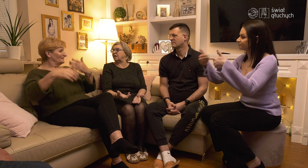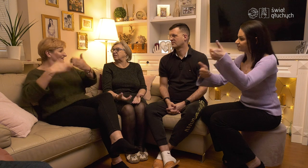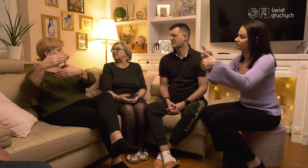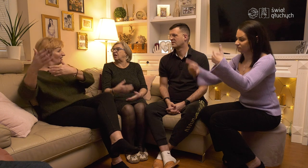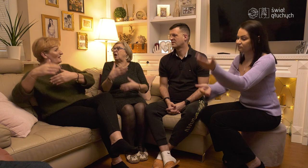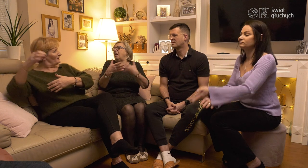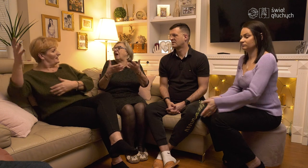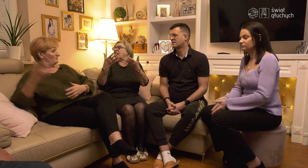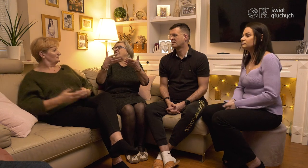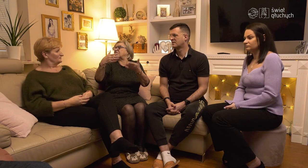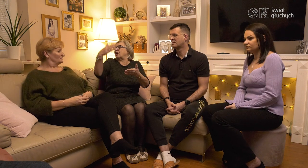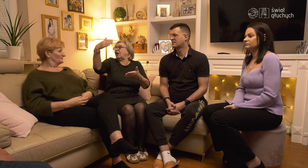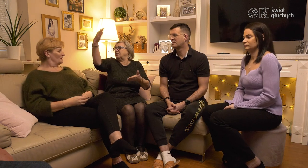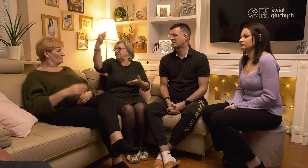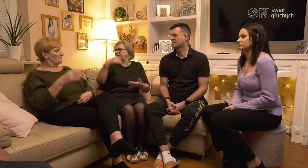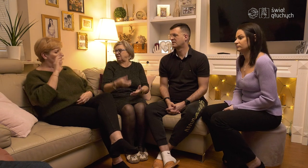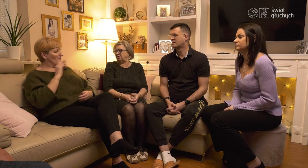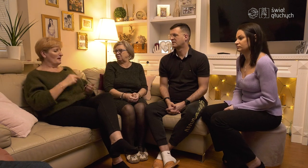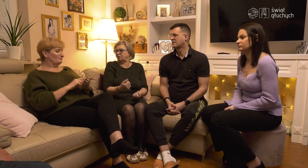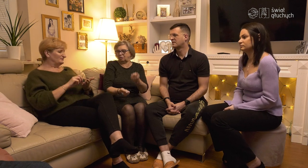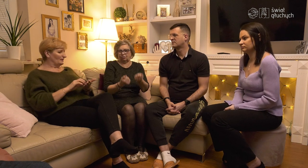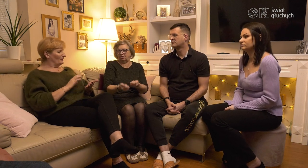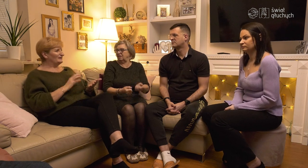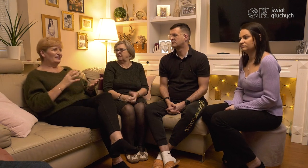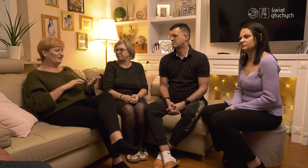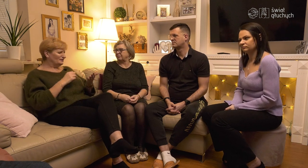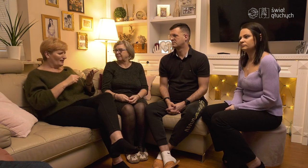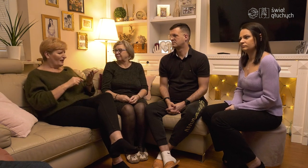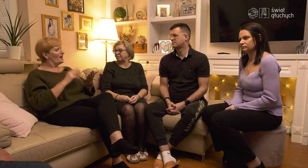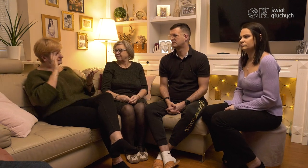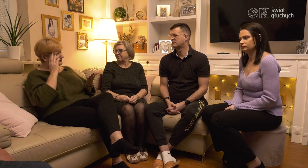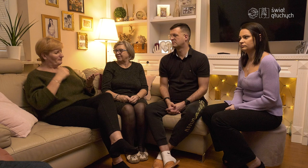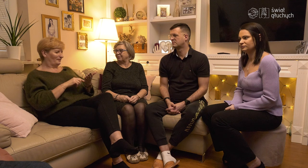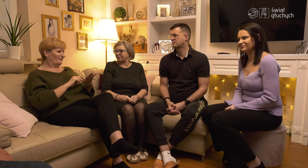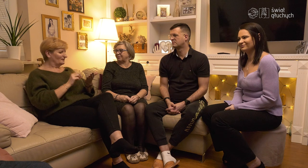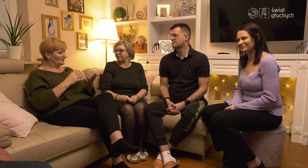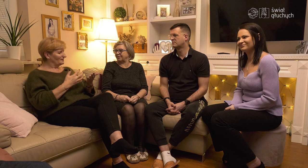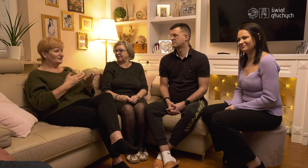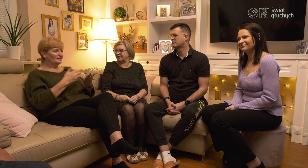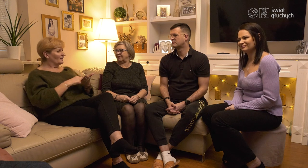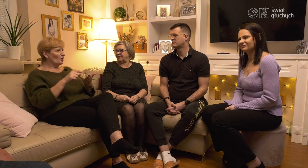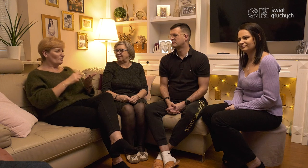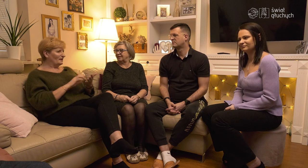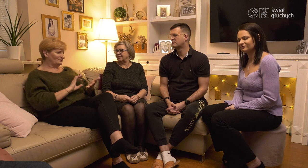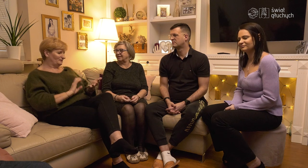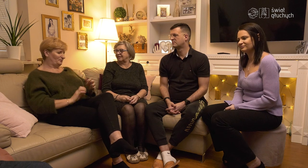But in the beginning it wasn't good.